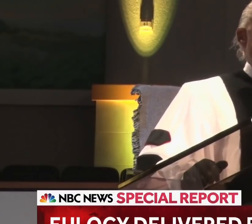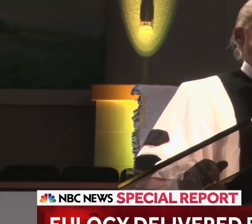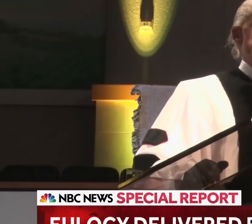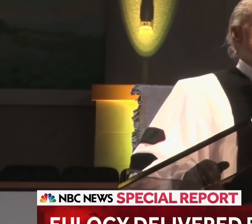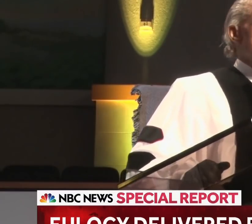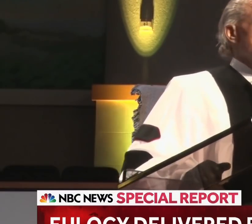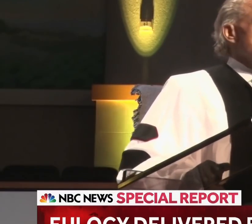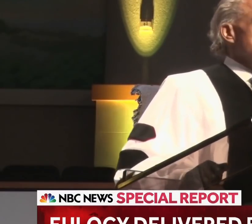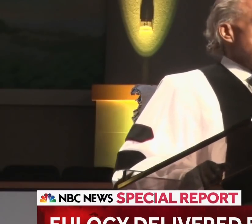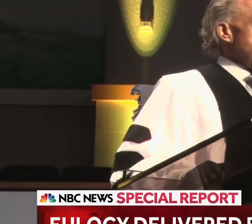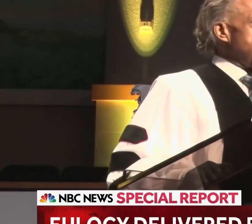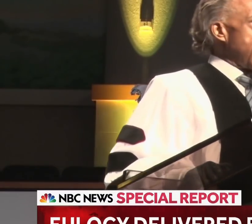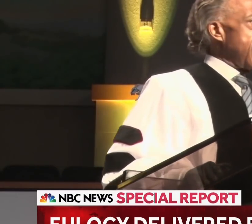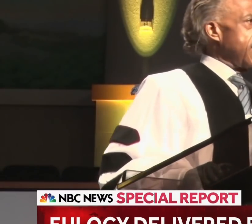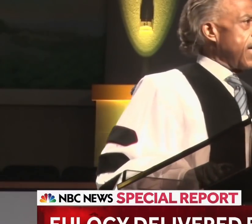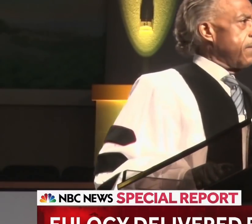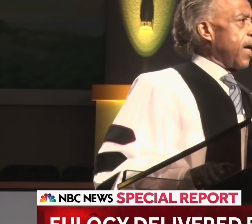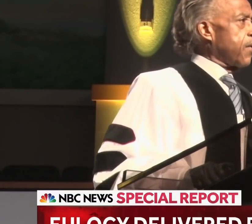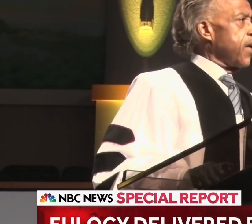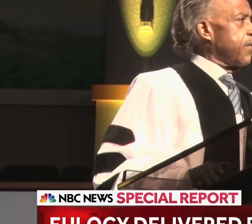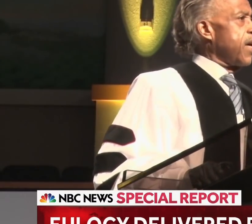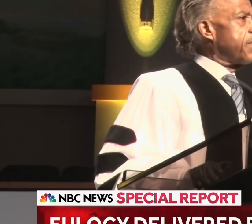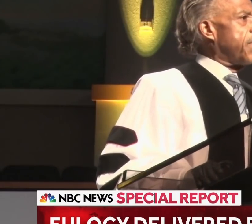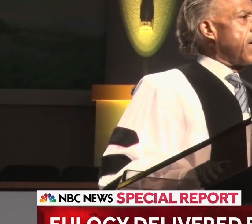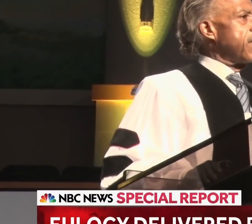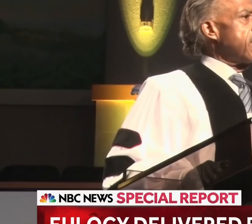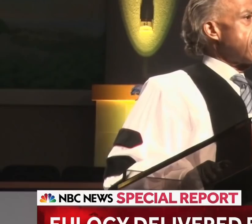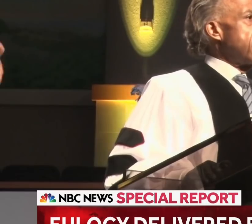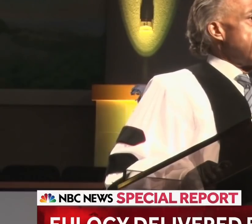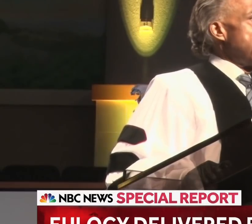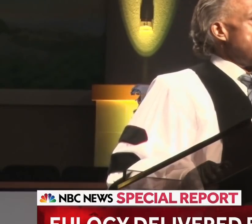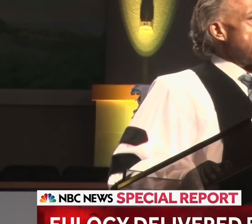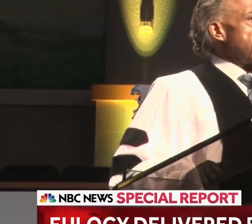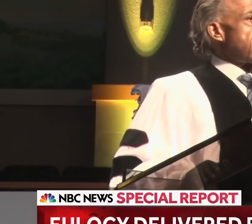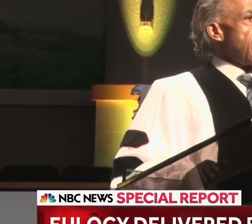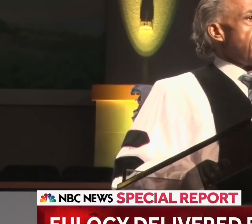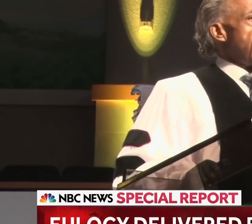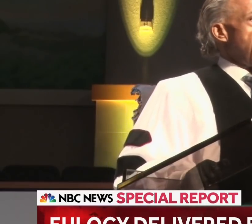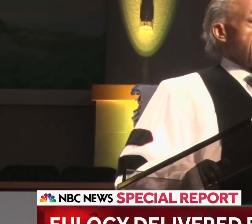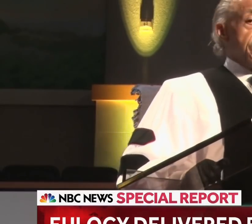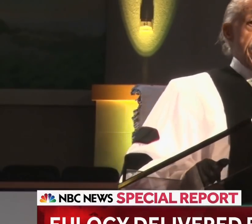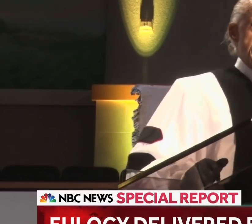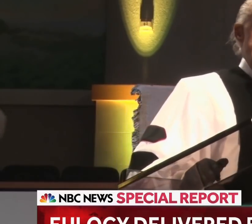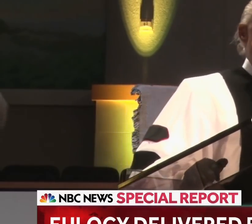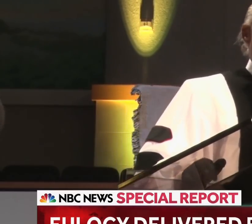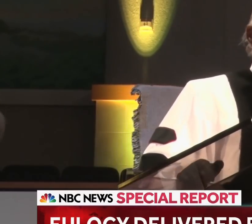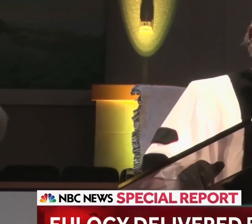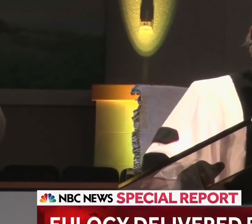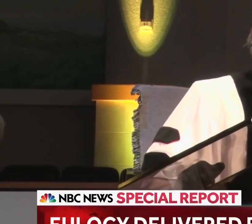AGO, A NEWSPAPER IN NEW YORK DID A BACKGROUND ON MY FAMILY AND A BACKGROUND ON MY FAMILY AND